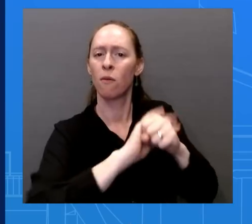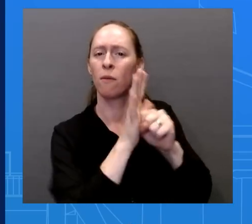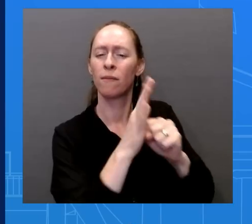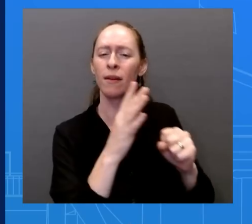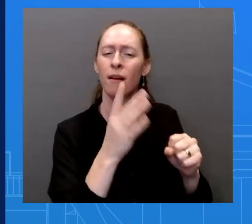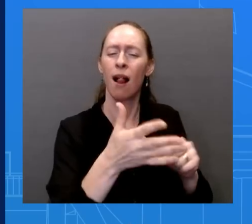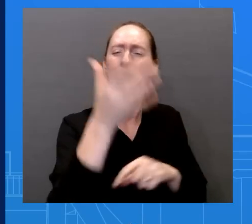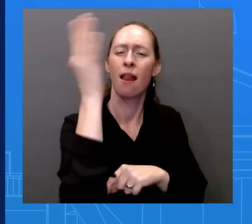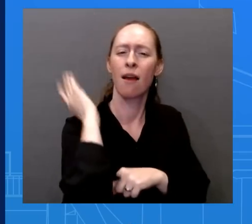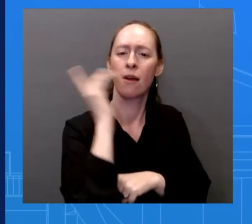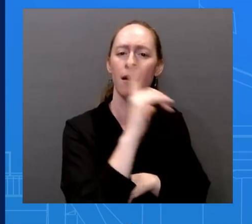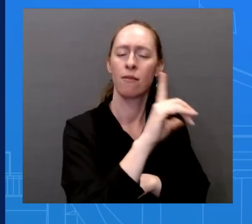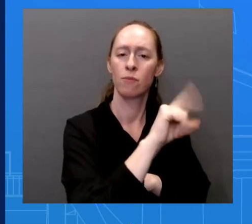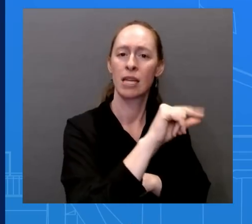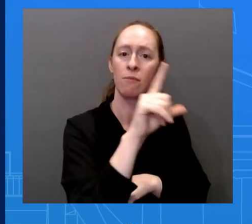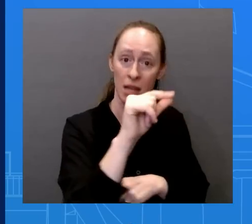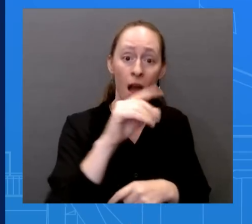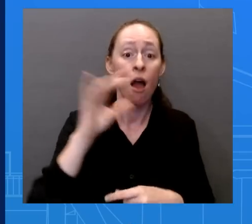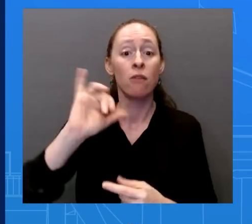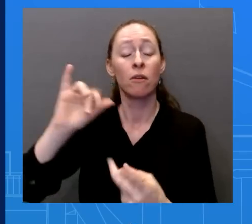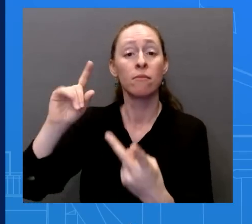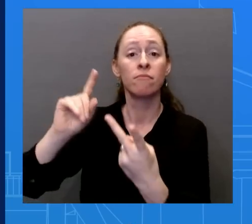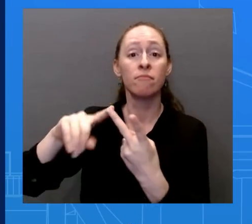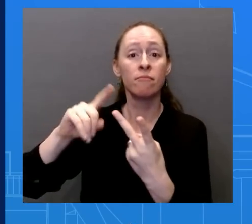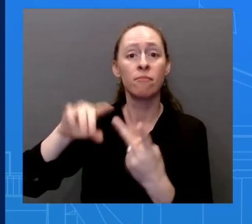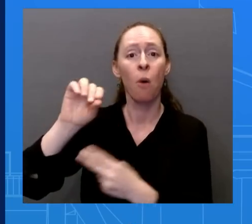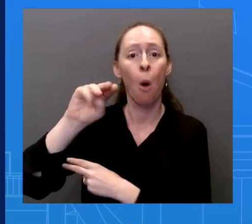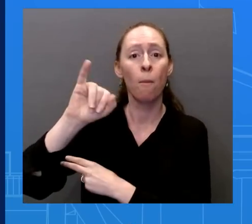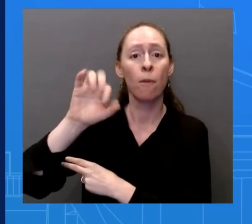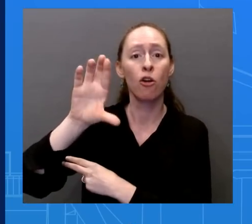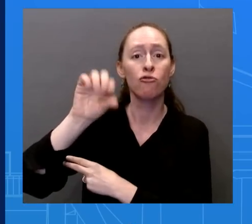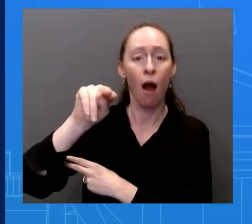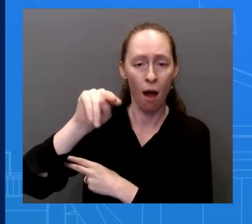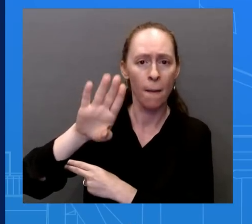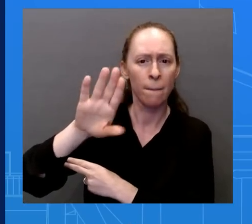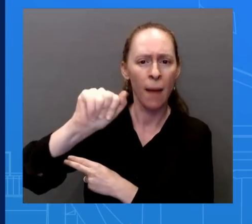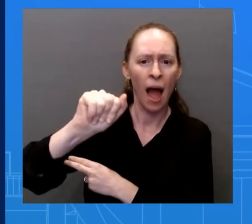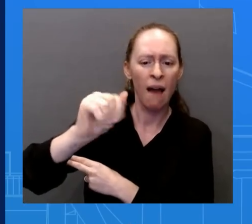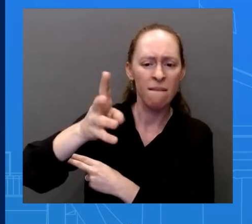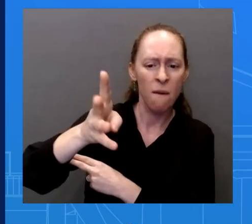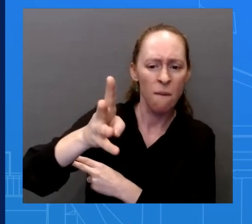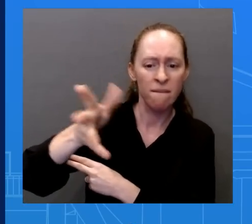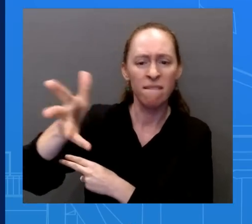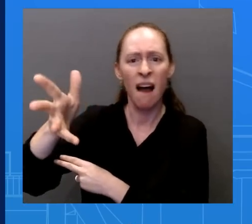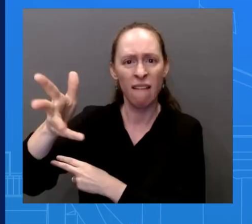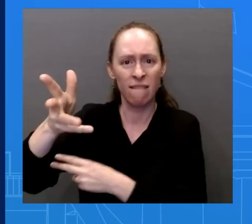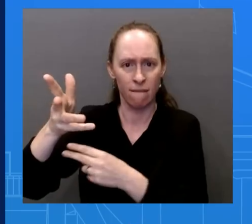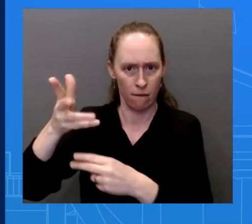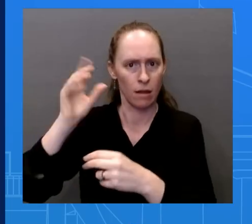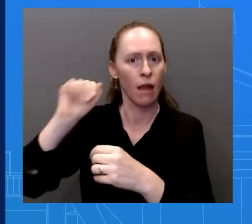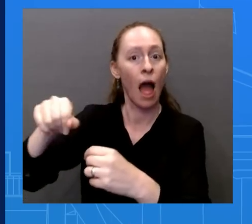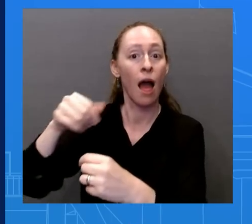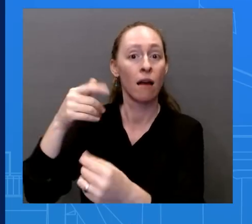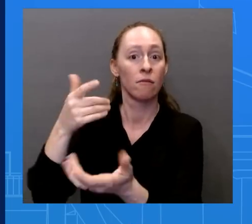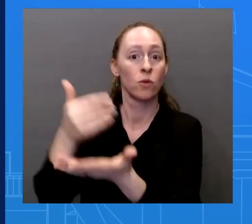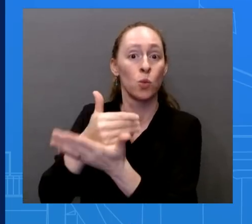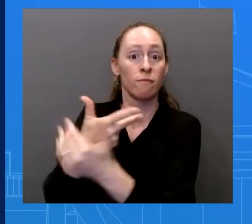And based on everything we know about immunology and science and vaccines, these updated vaccines should provide